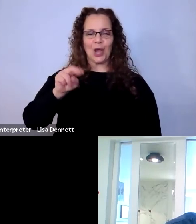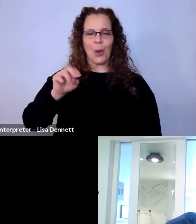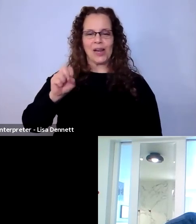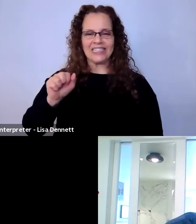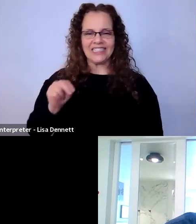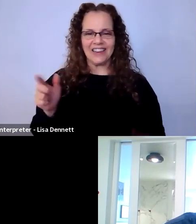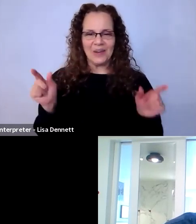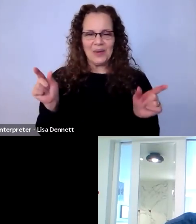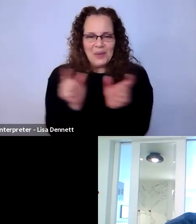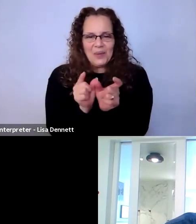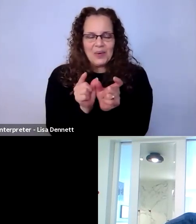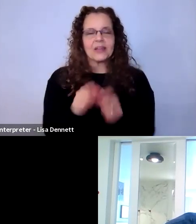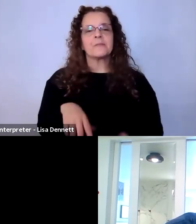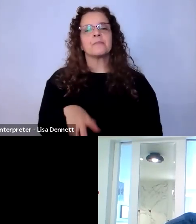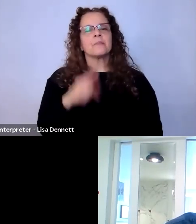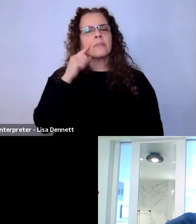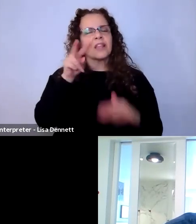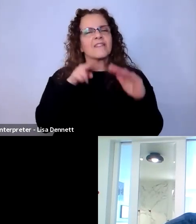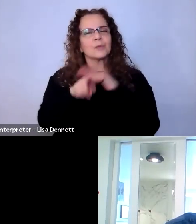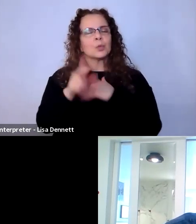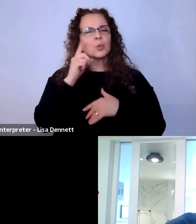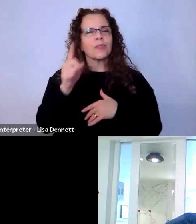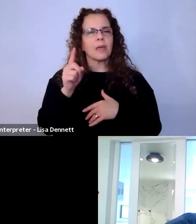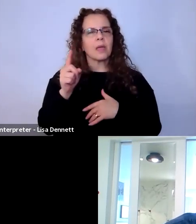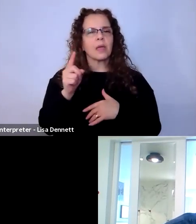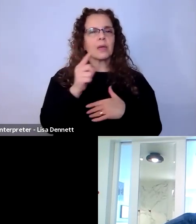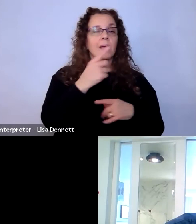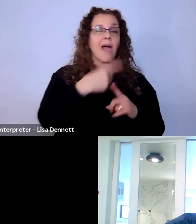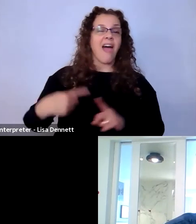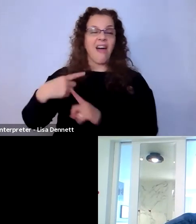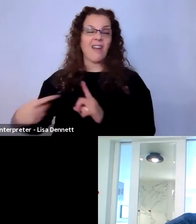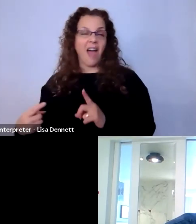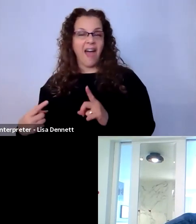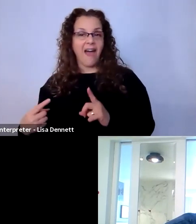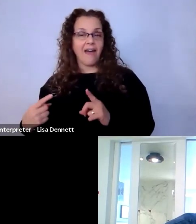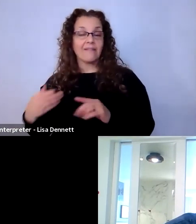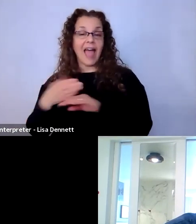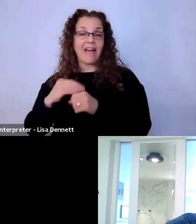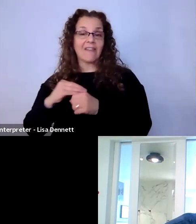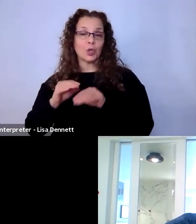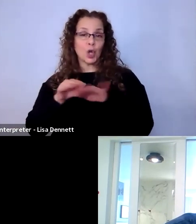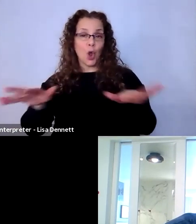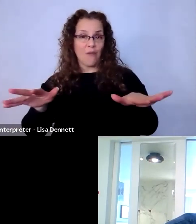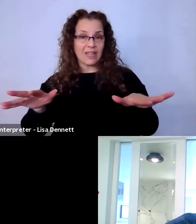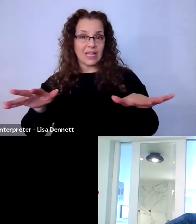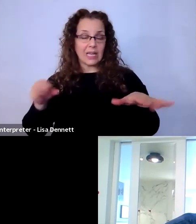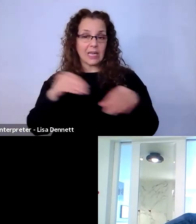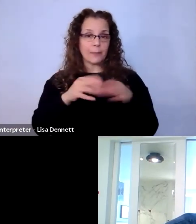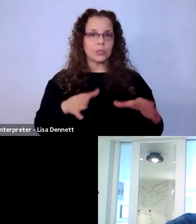for an official in person or hybrid Gala event post coded. And i'm going to say that we're planning one at diamond because we've moved our